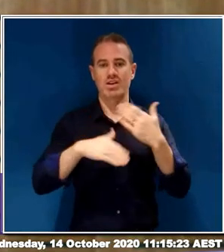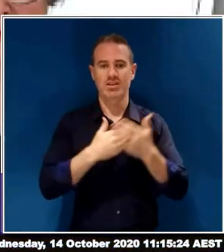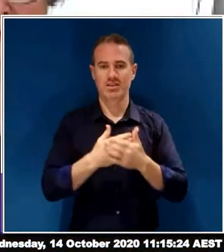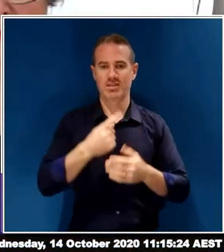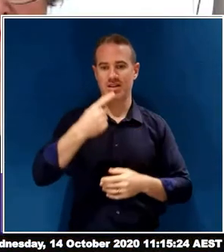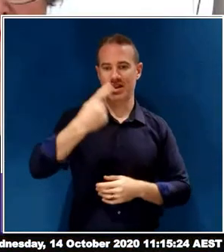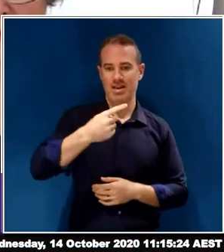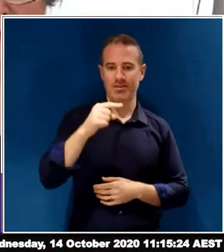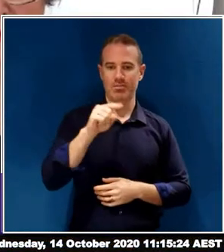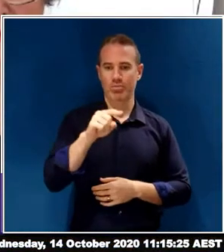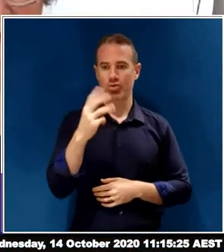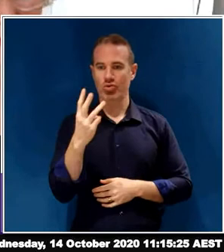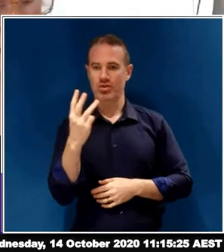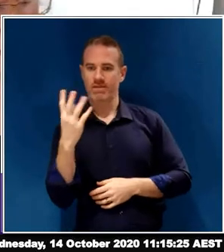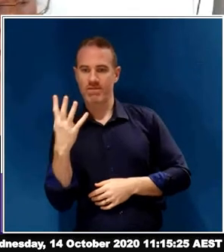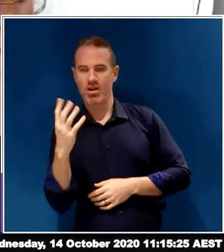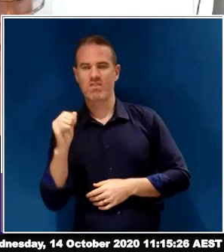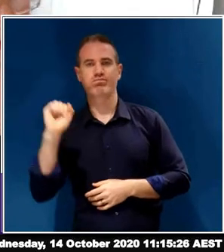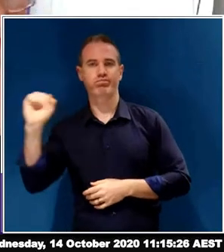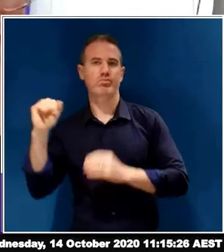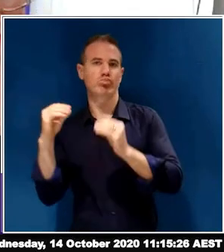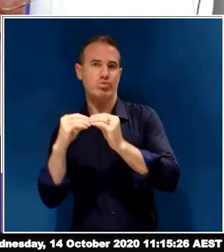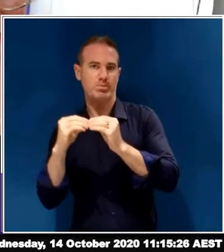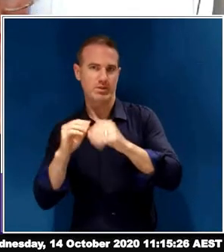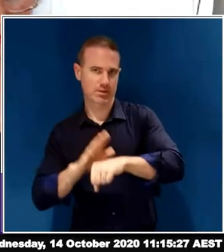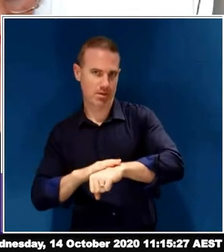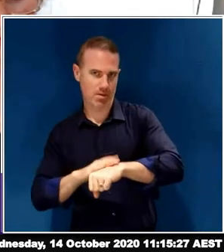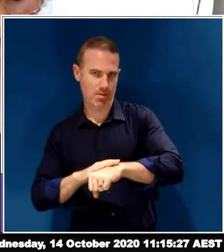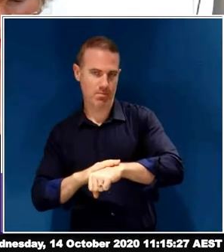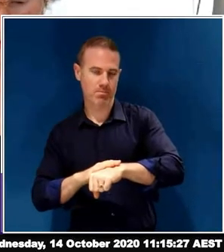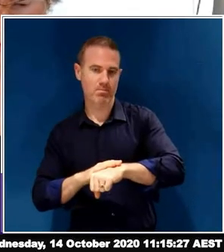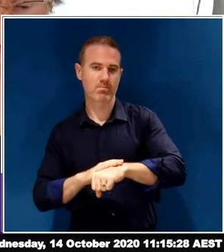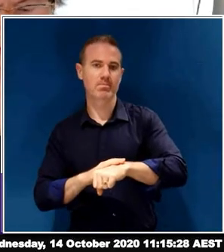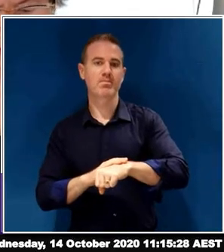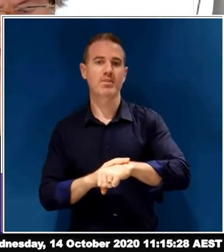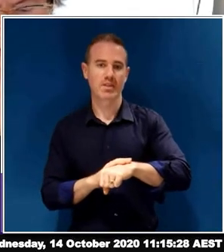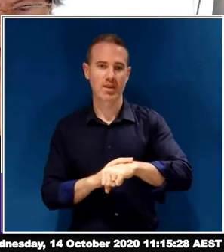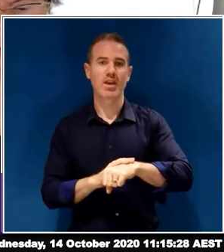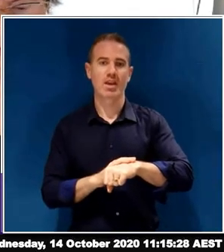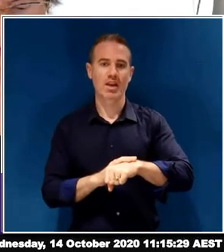and resume in 20 minutes from now. Thank you.